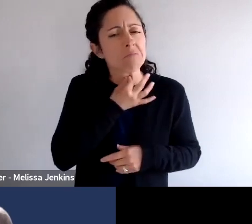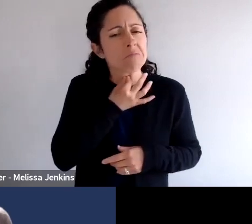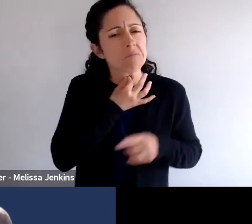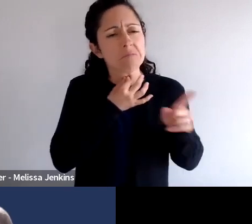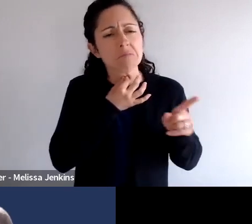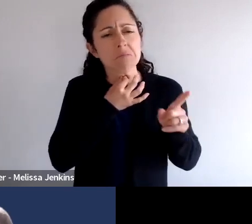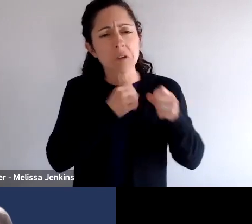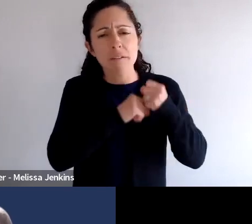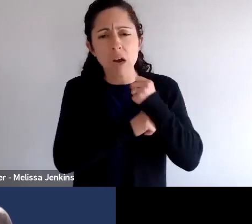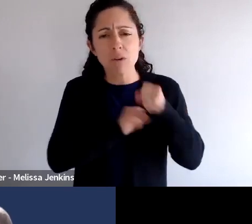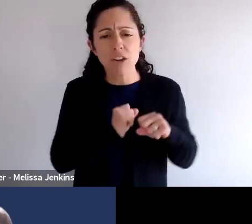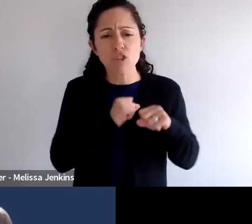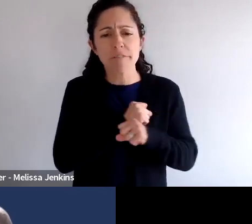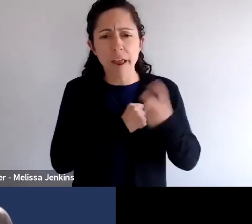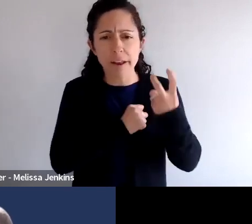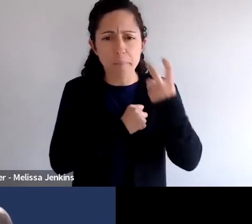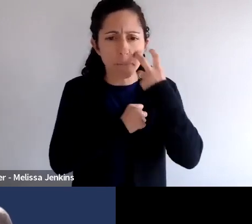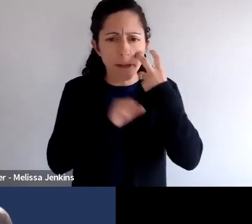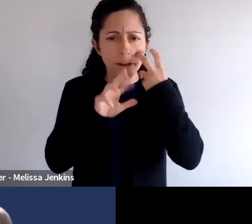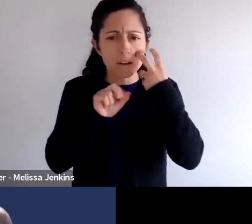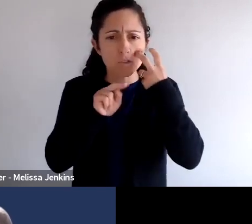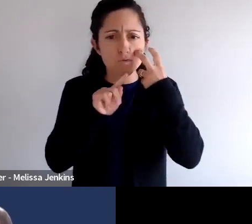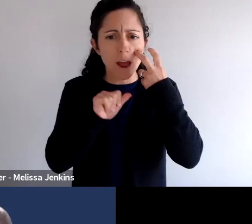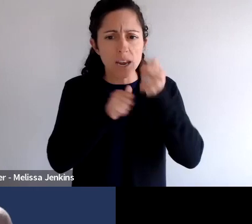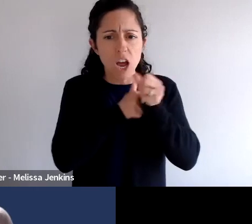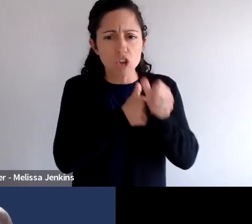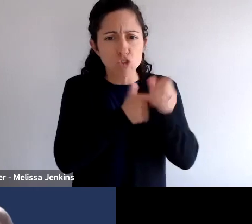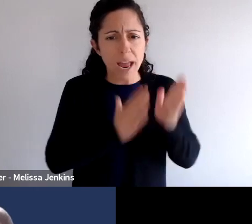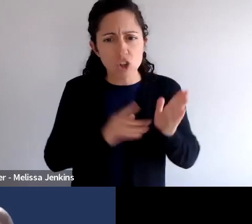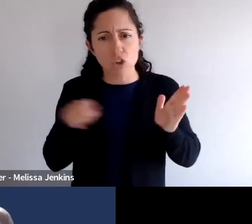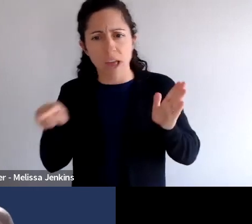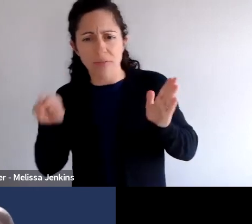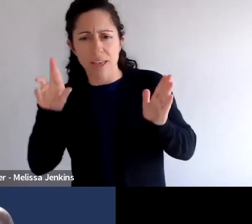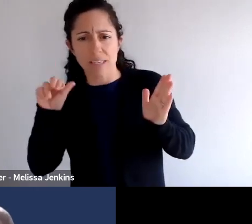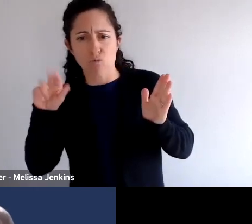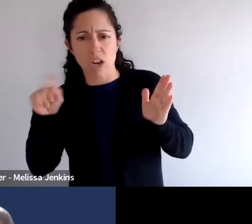Fighting Blindness uh Retina Tracker? Krista: This is